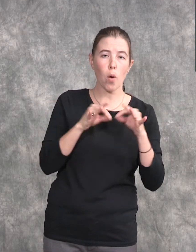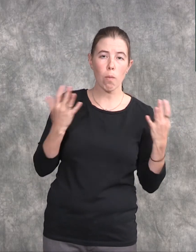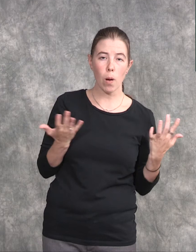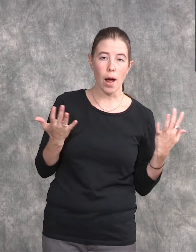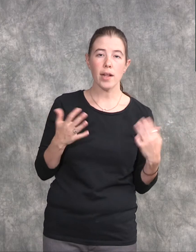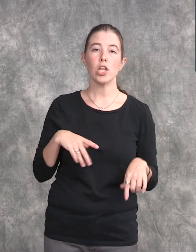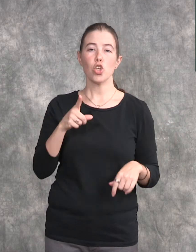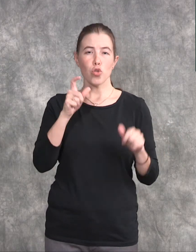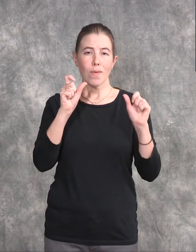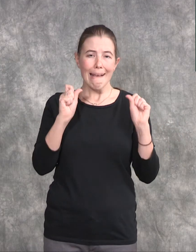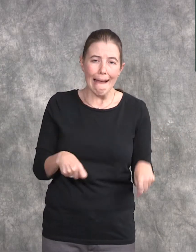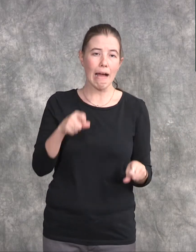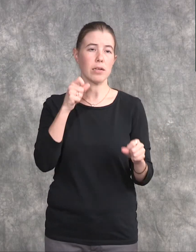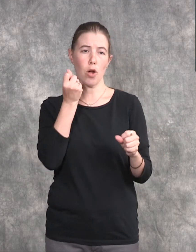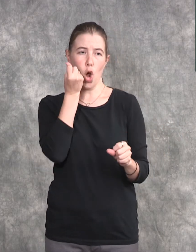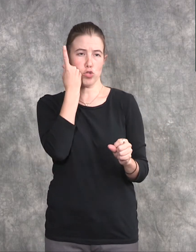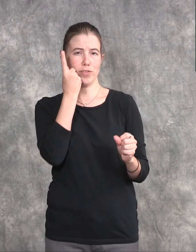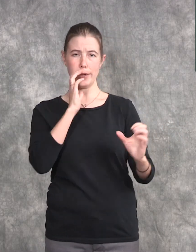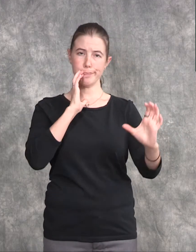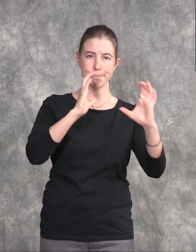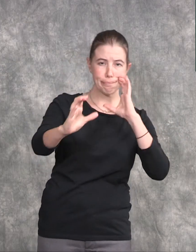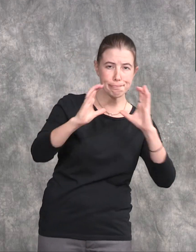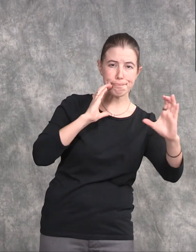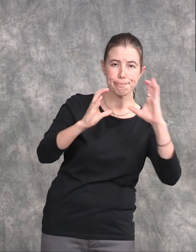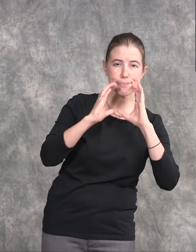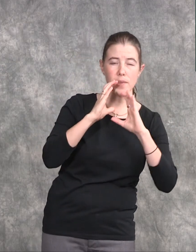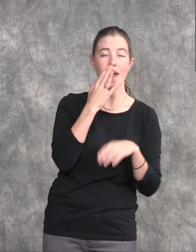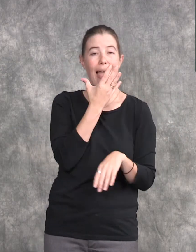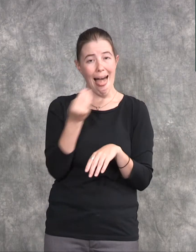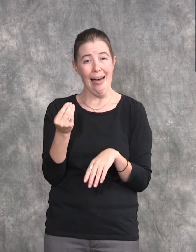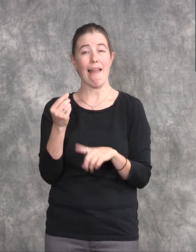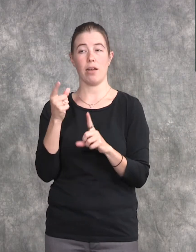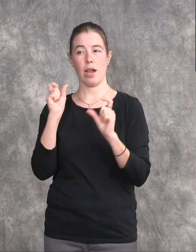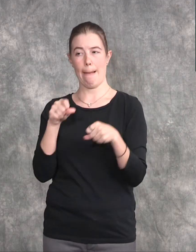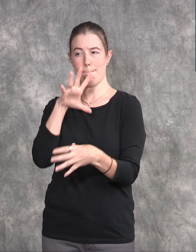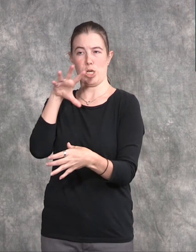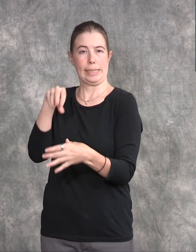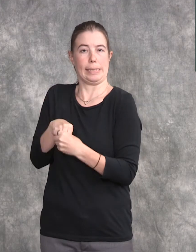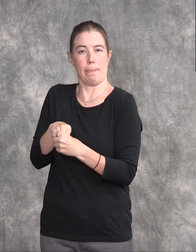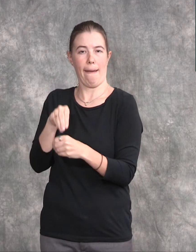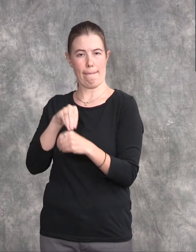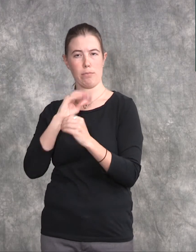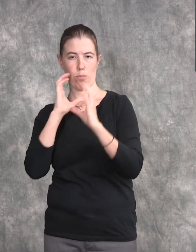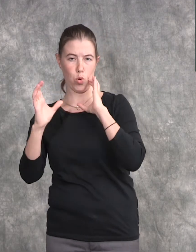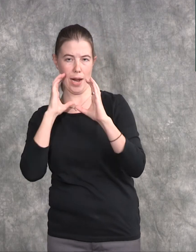it is important that you are able to understand the communication and you can participate